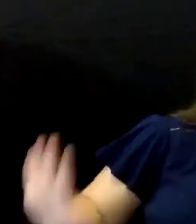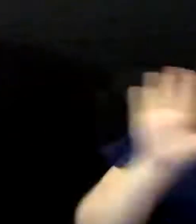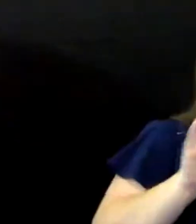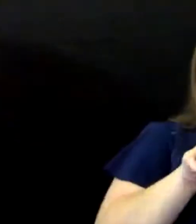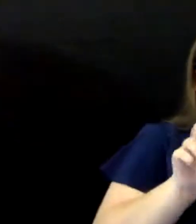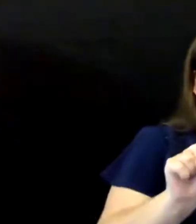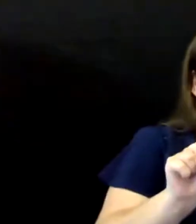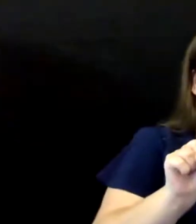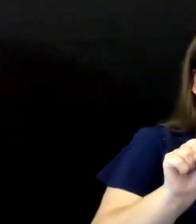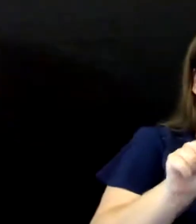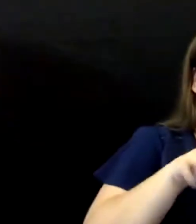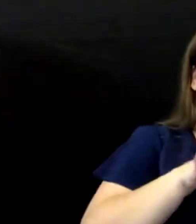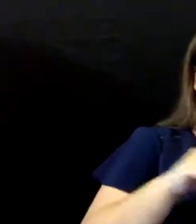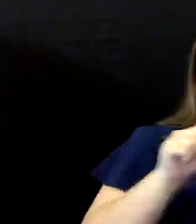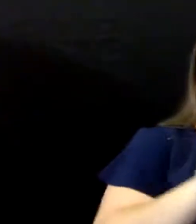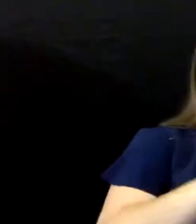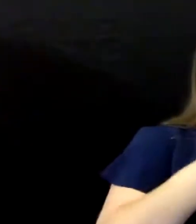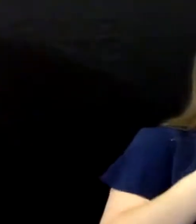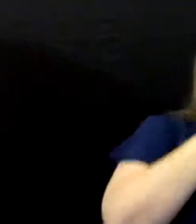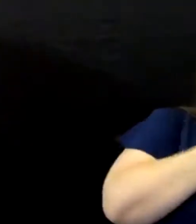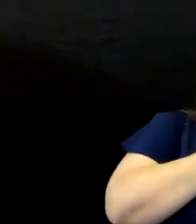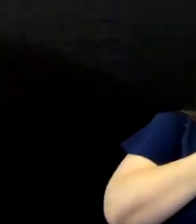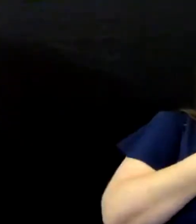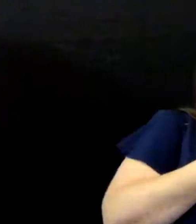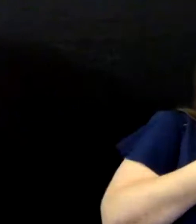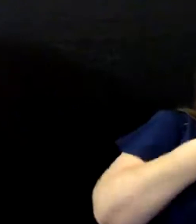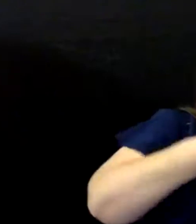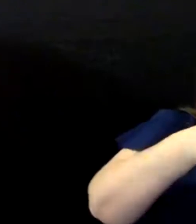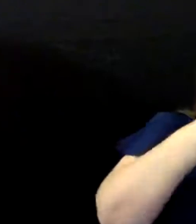Previous to this position, he was the fiscal specialist for Rehabilitation